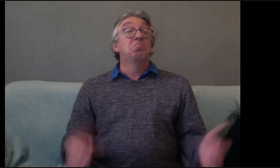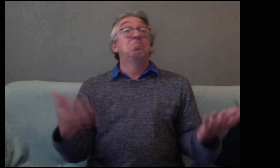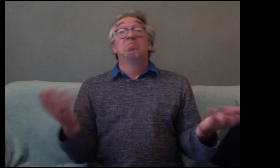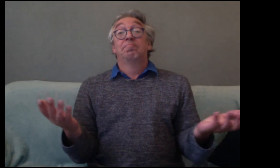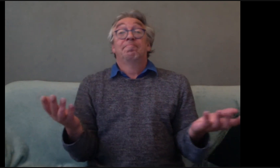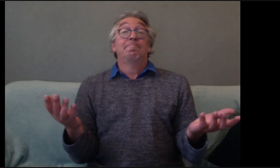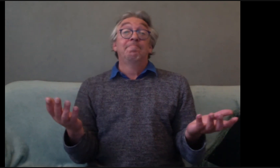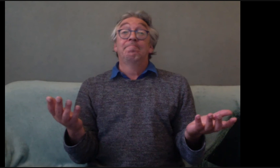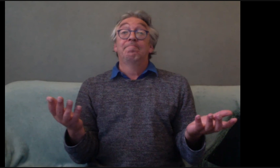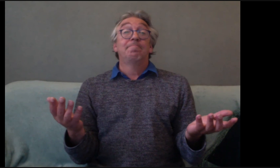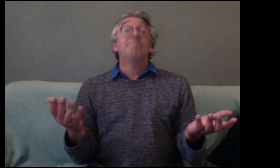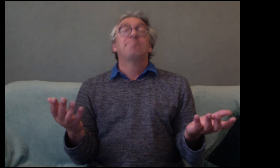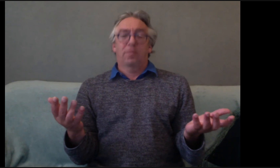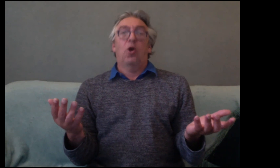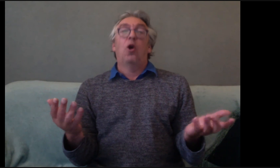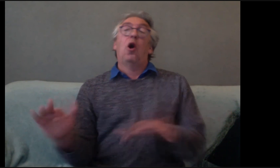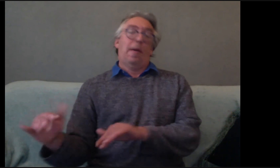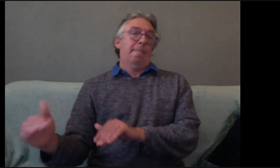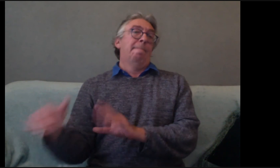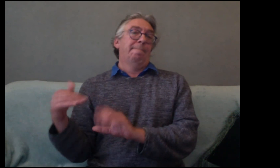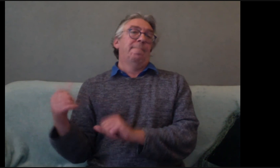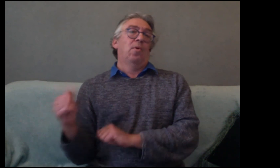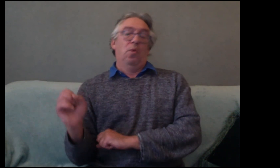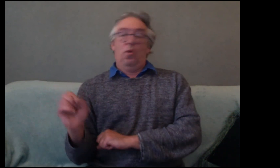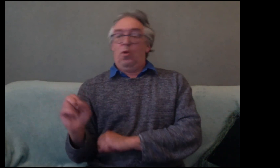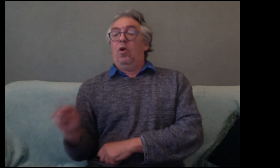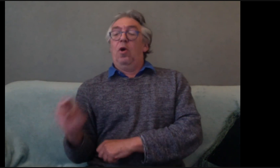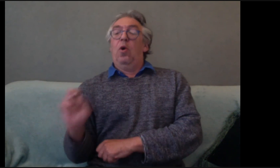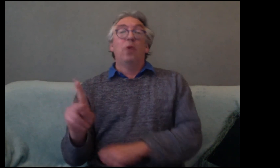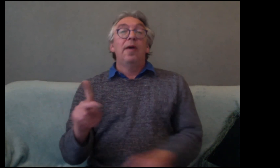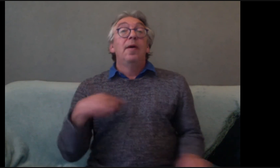Okay. Yes. So we'll send the questions to the speakers